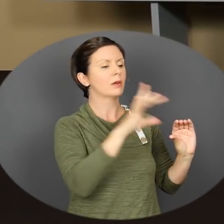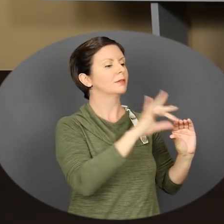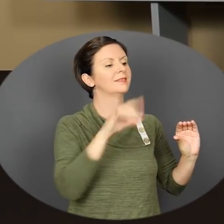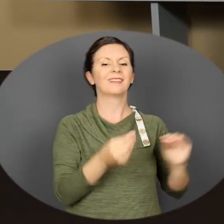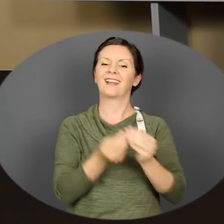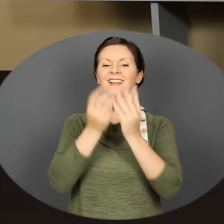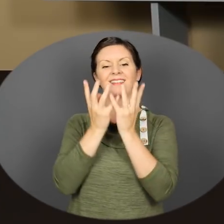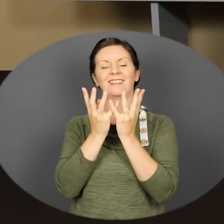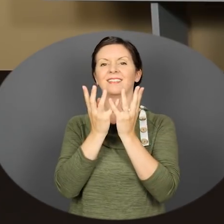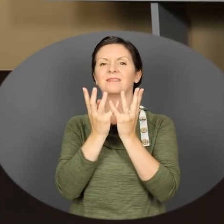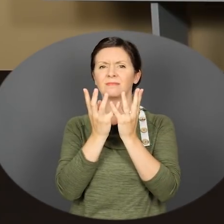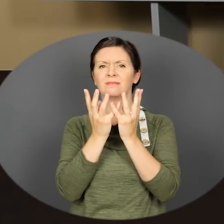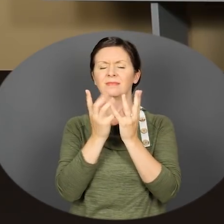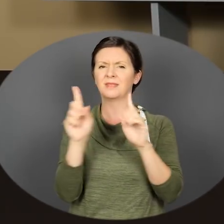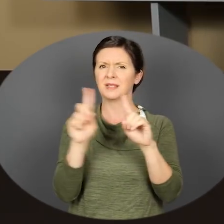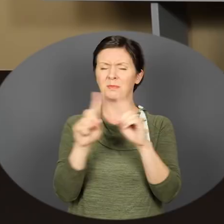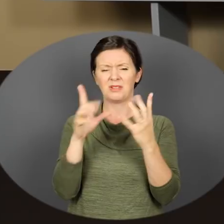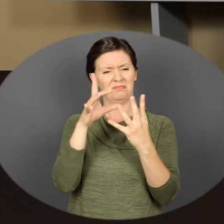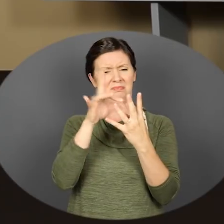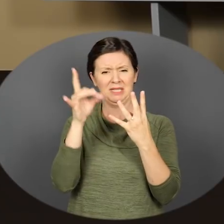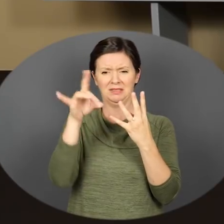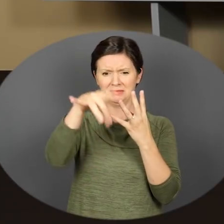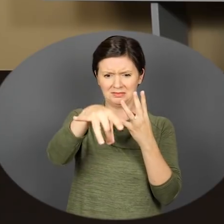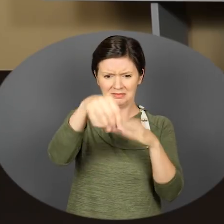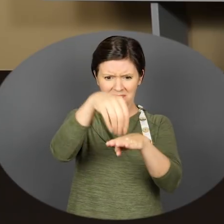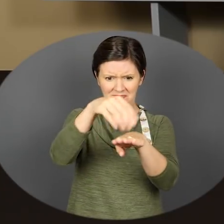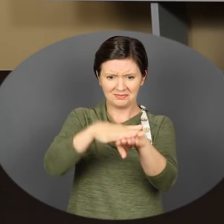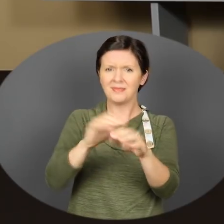add it to your hand. But let’s start the beginning by how you look at how you play